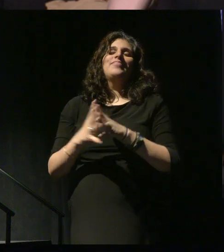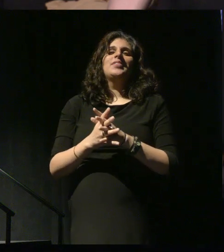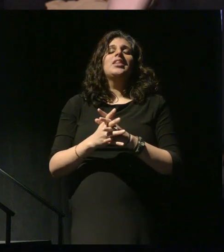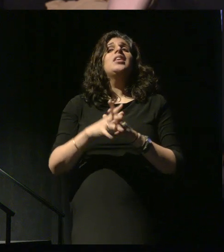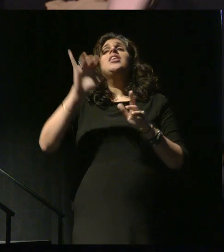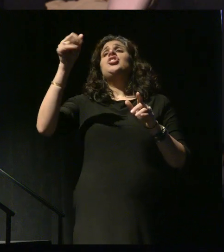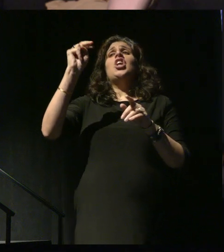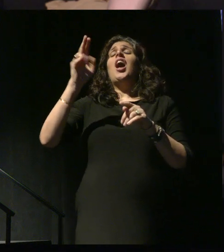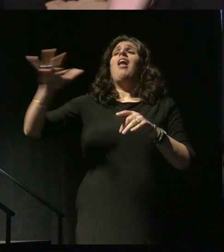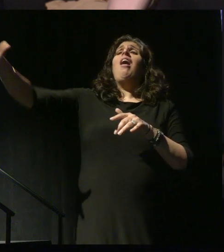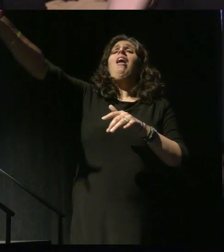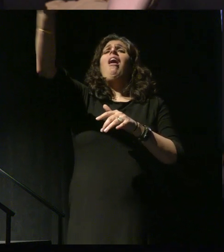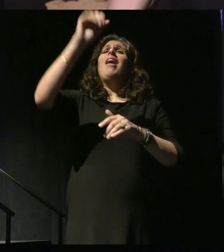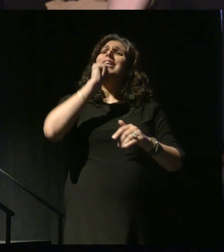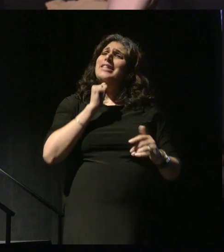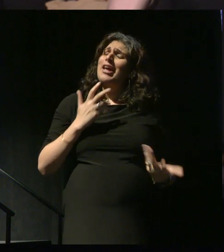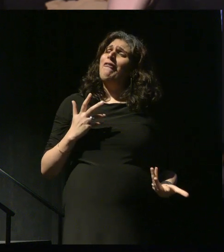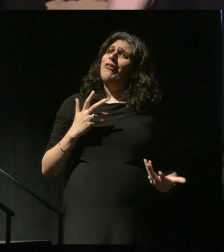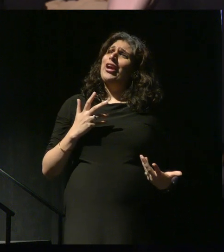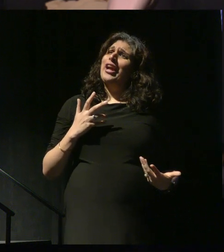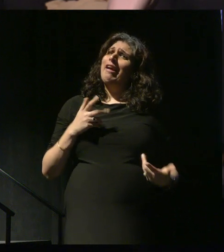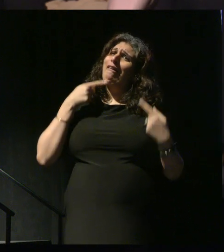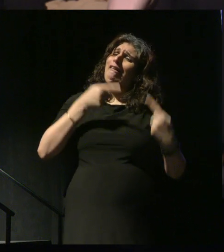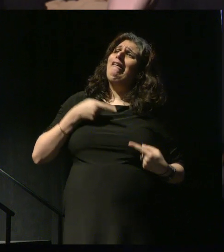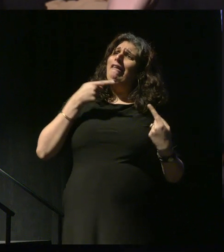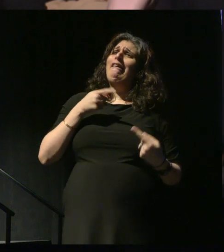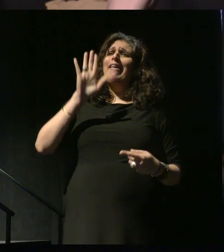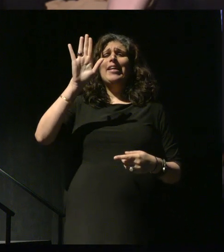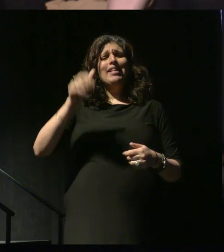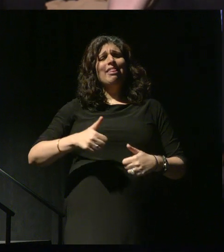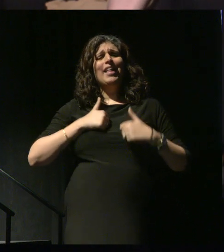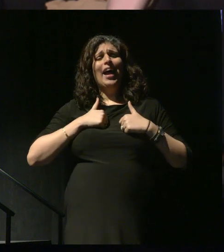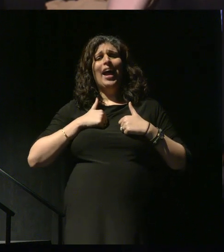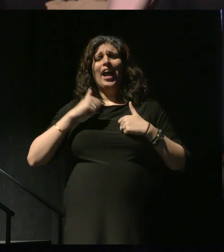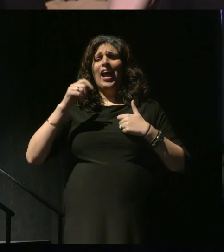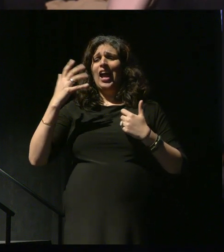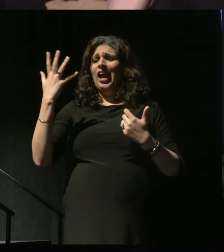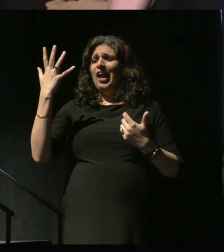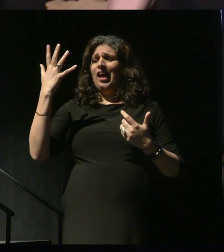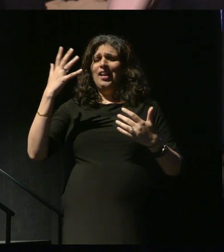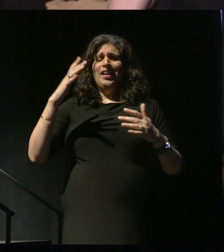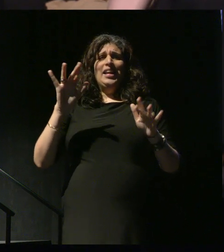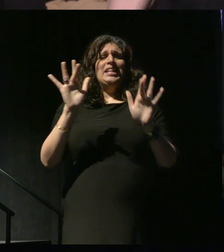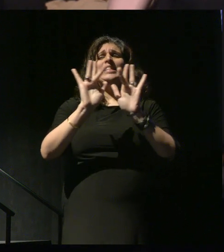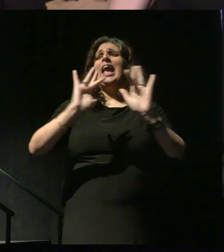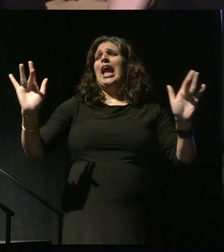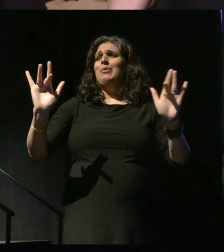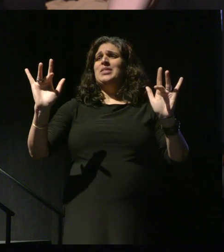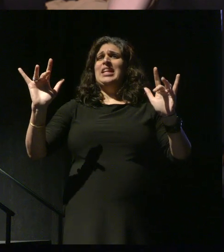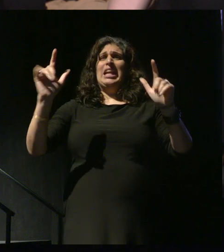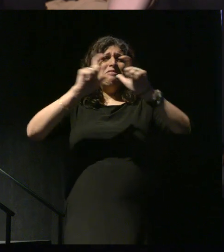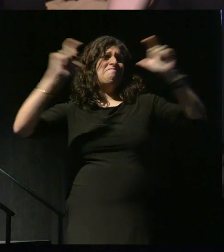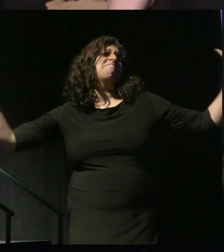is suffering yo, like with his wife and his empty mansion, and I just want him to be okay.